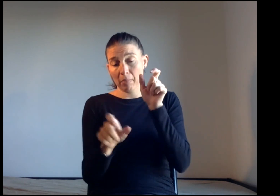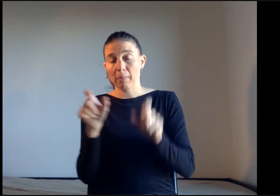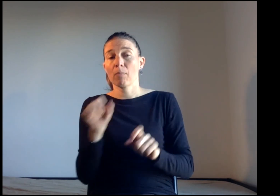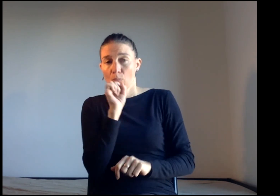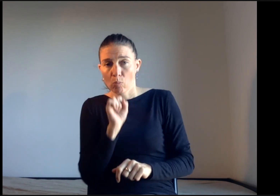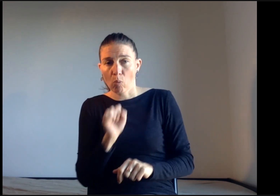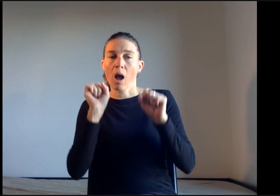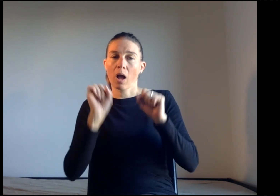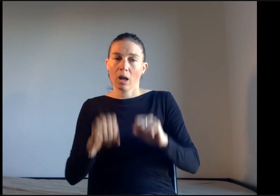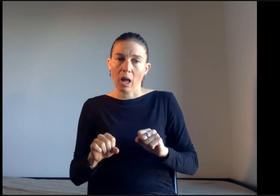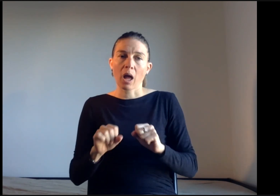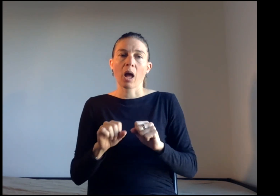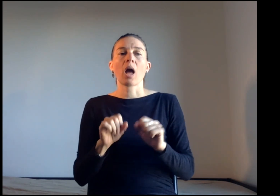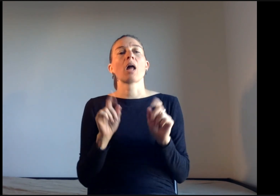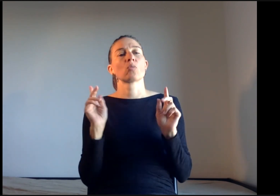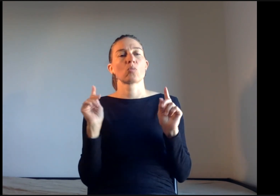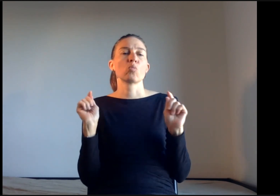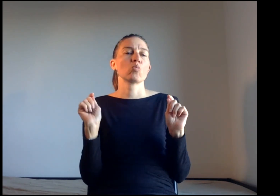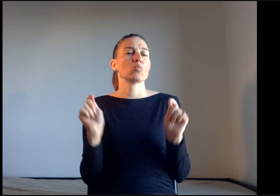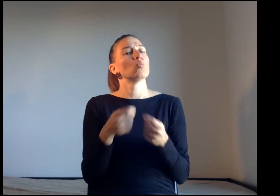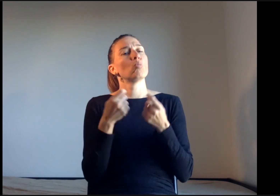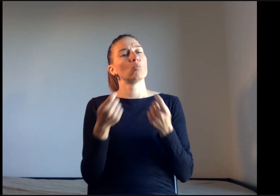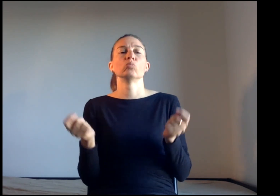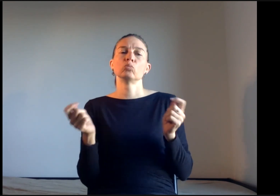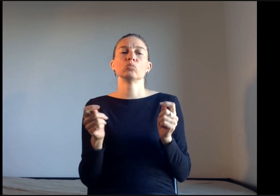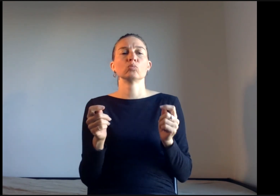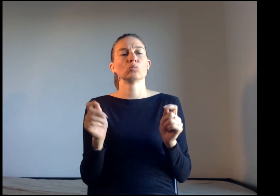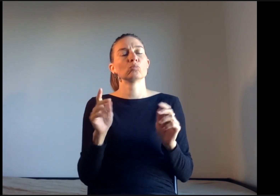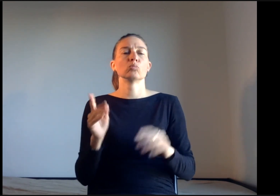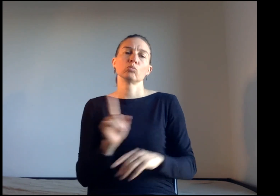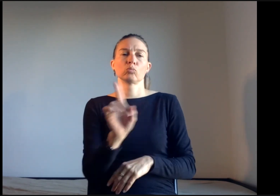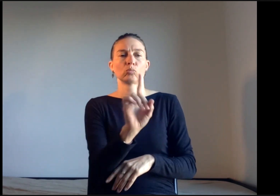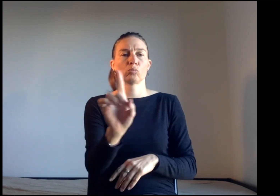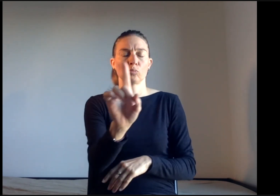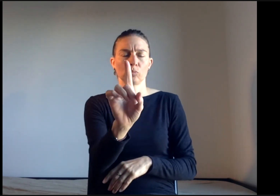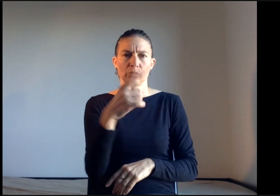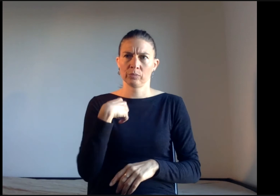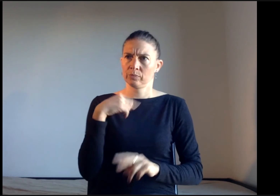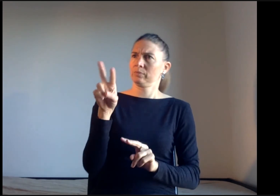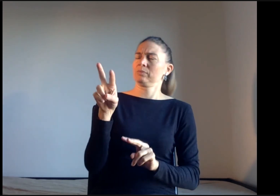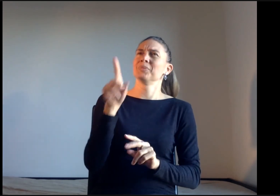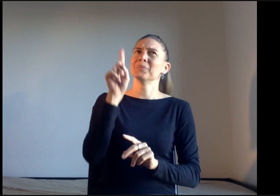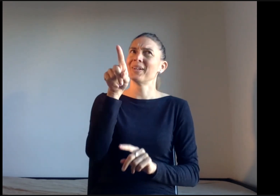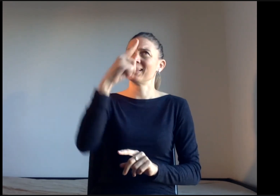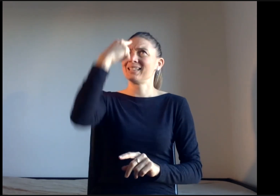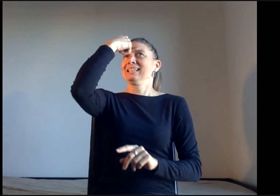And so it'll be for elderly people but also for persons with disabilities